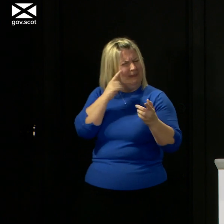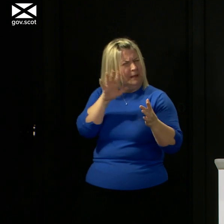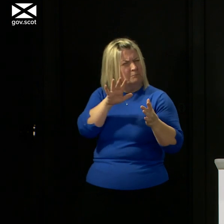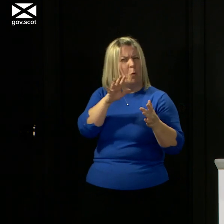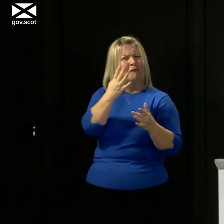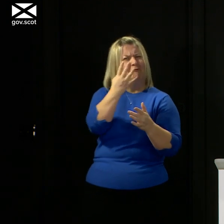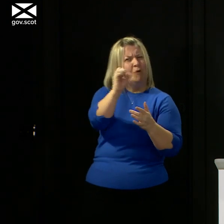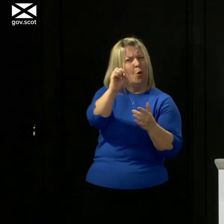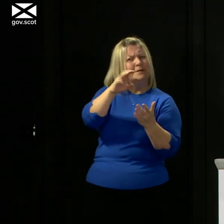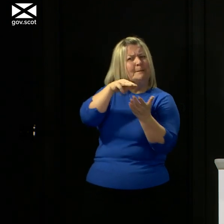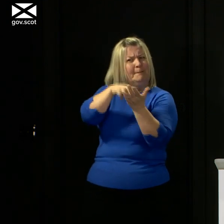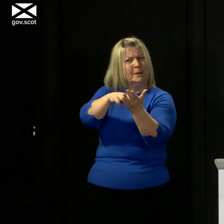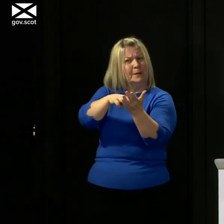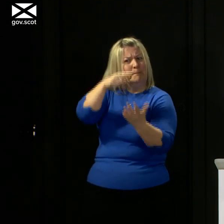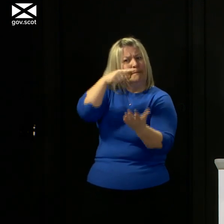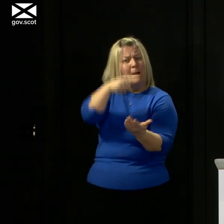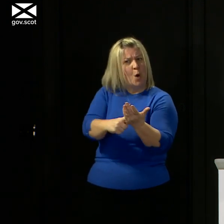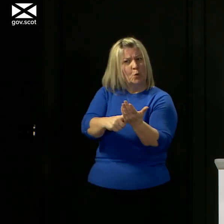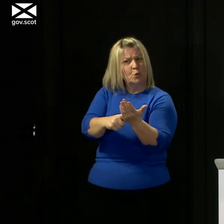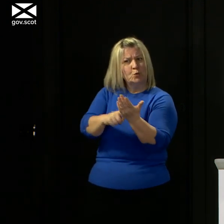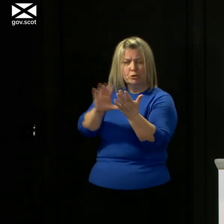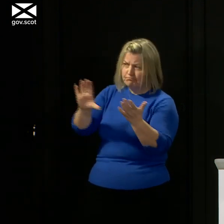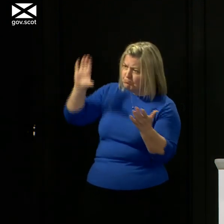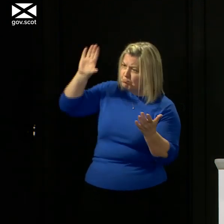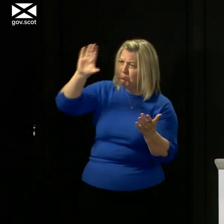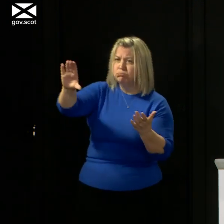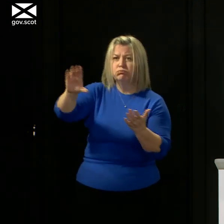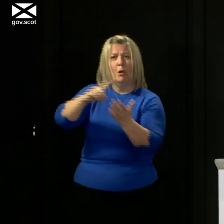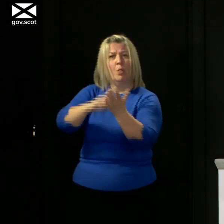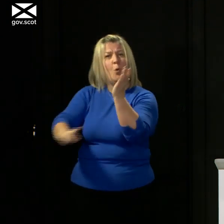Government a number of weeks ago to local authorities for that support for